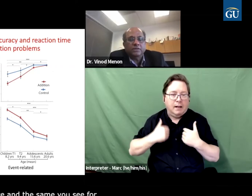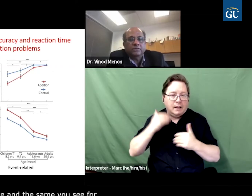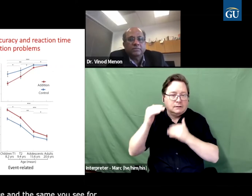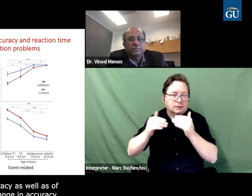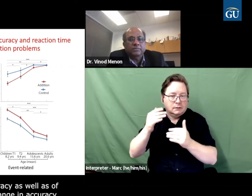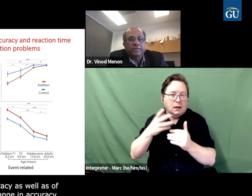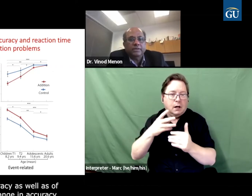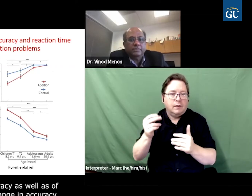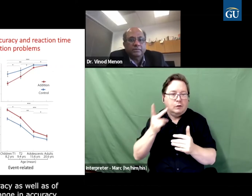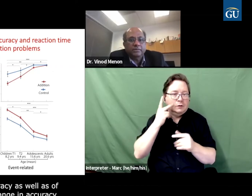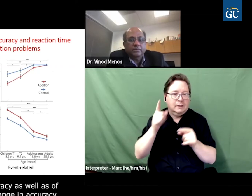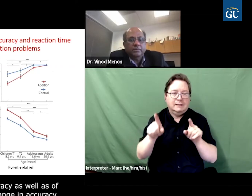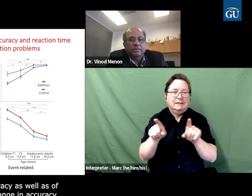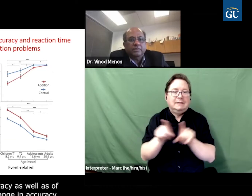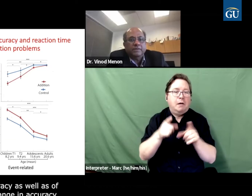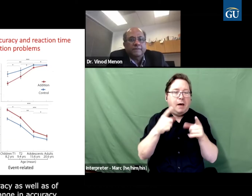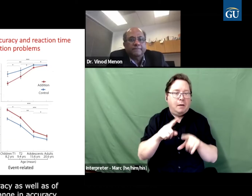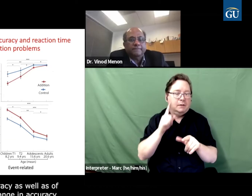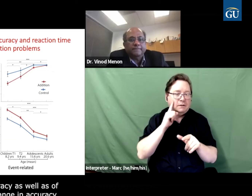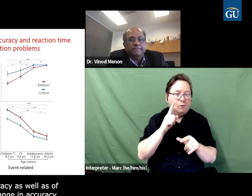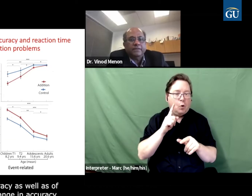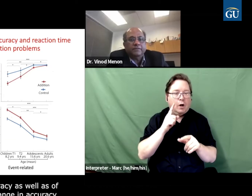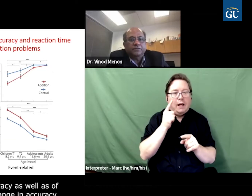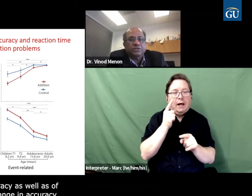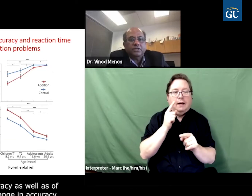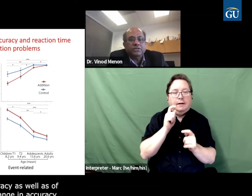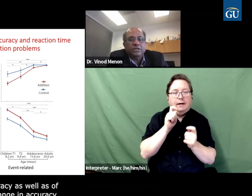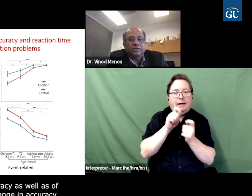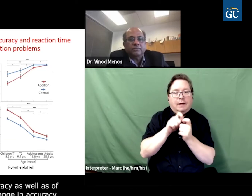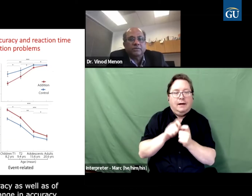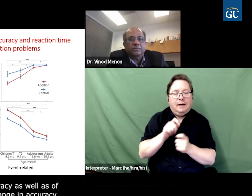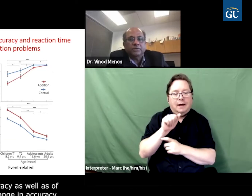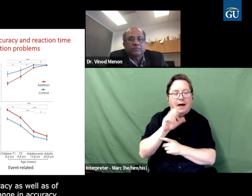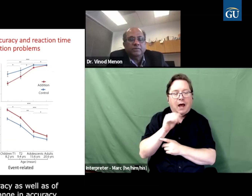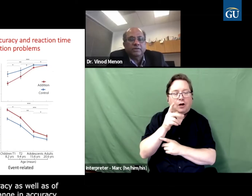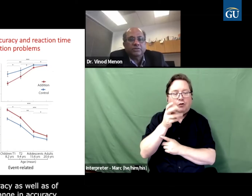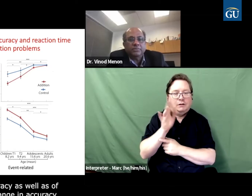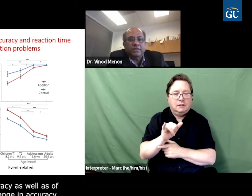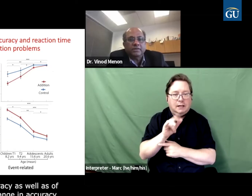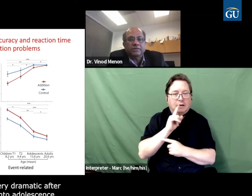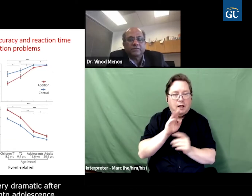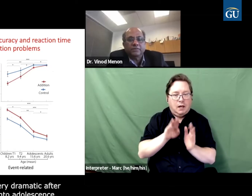for accuracy as well big